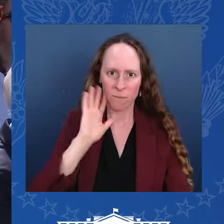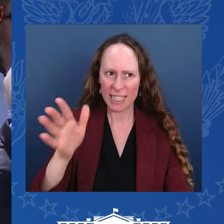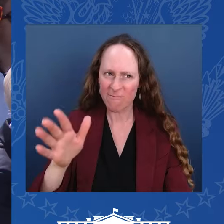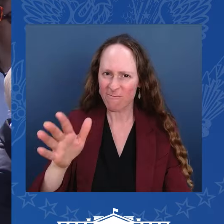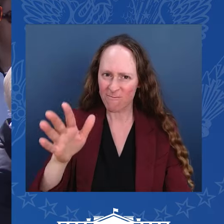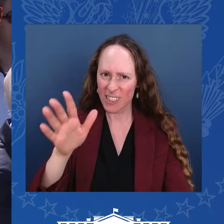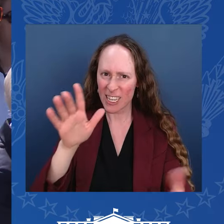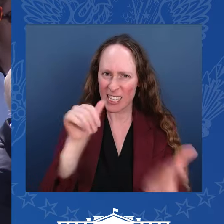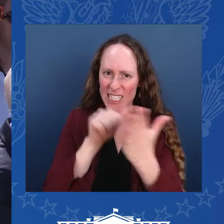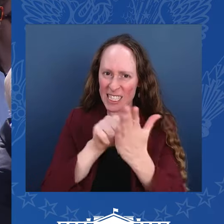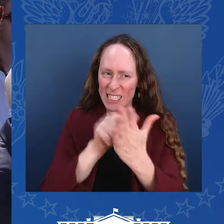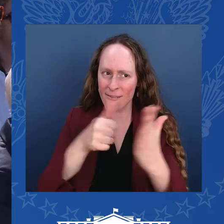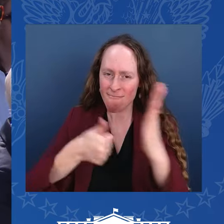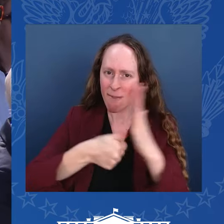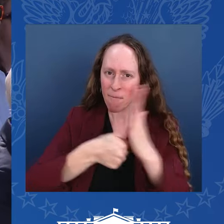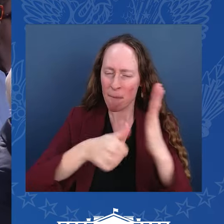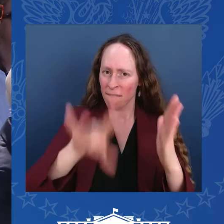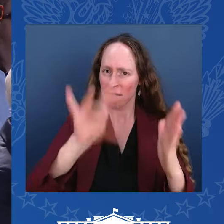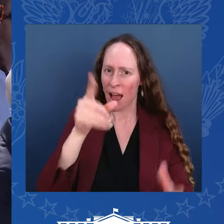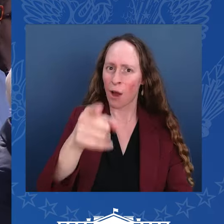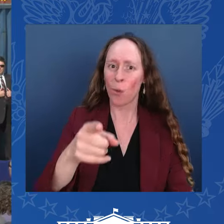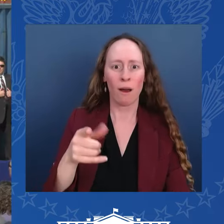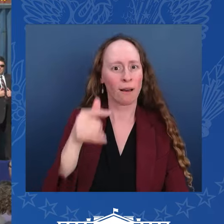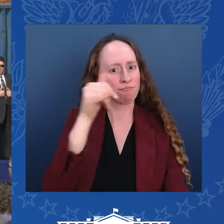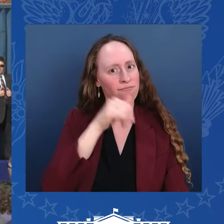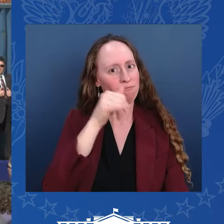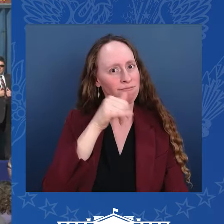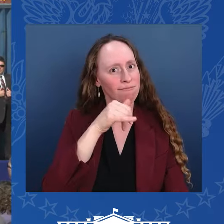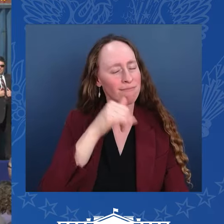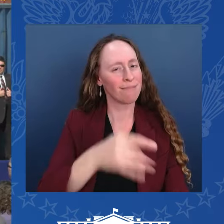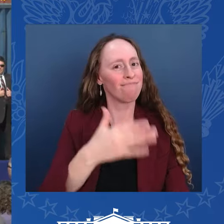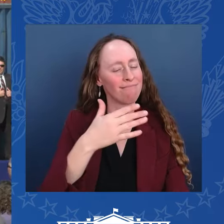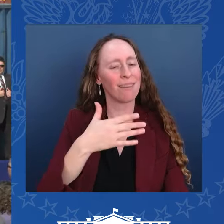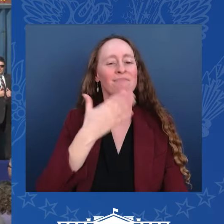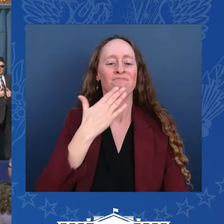We look forward to seeing you in Congress next year, man. Look forward to seeing you in Congress.